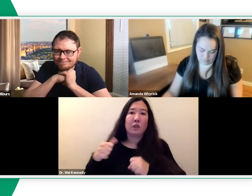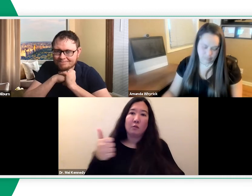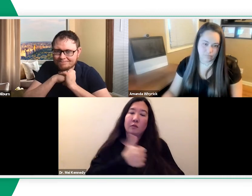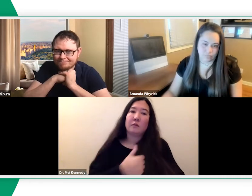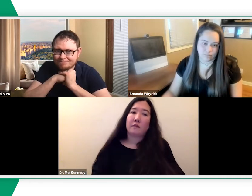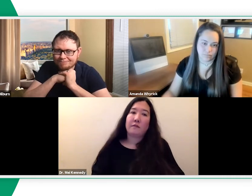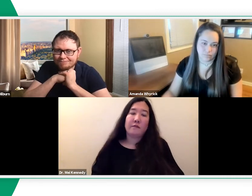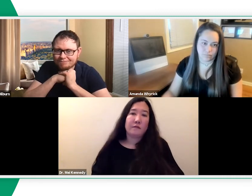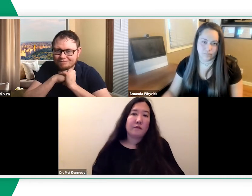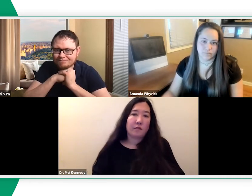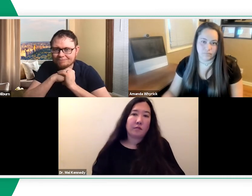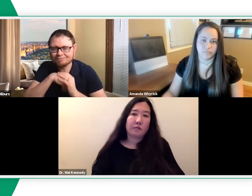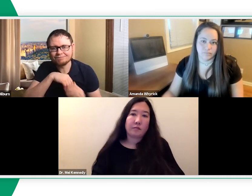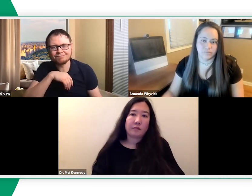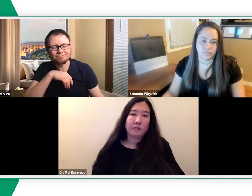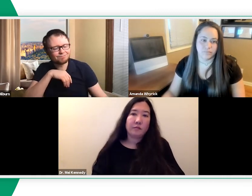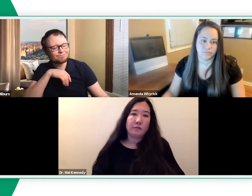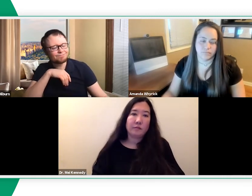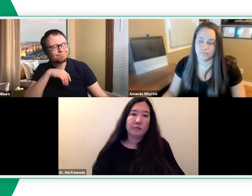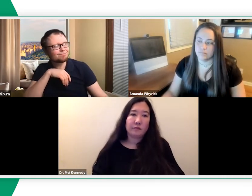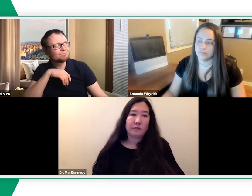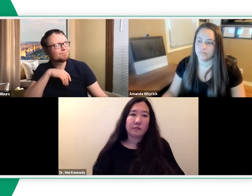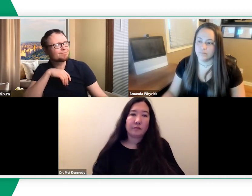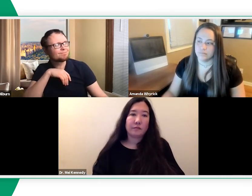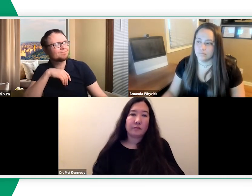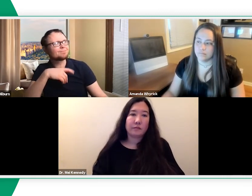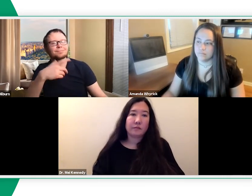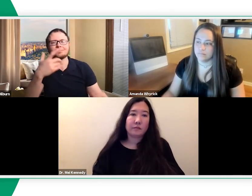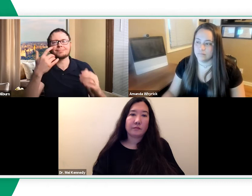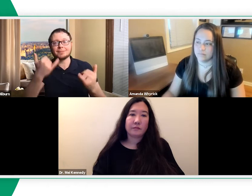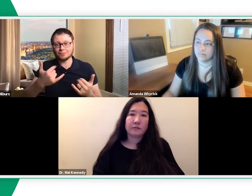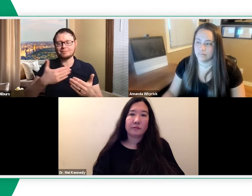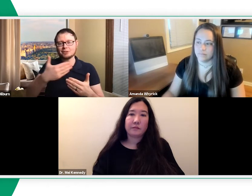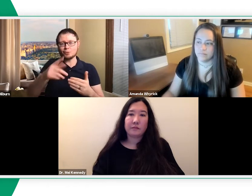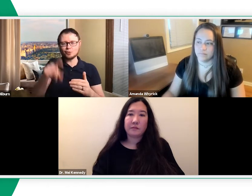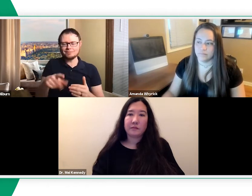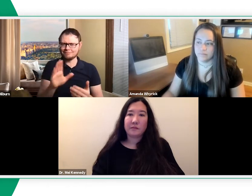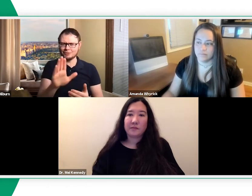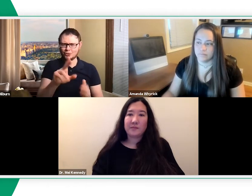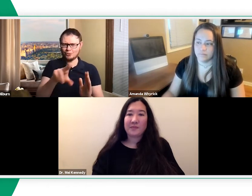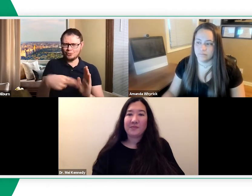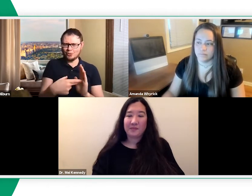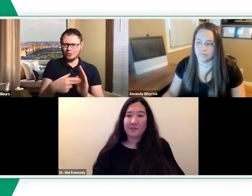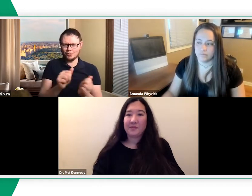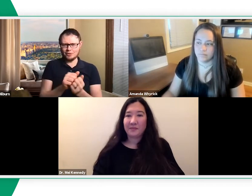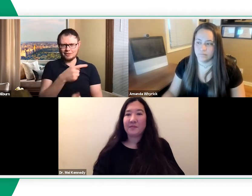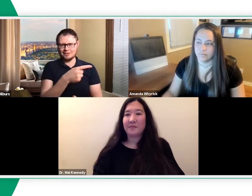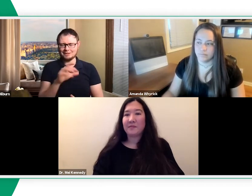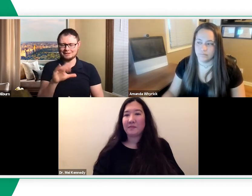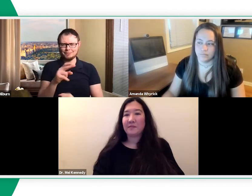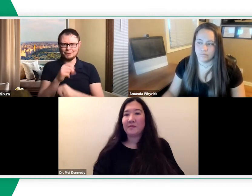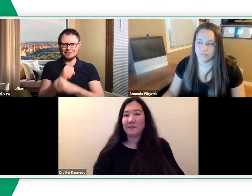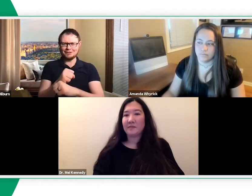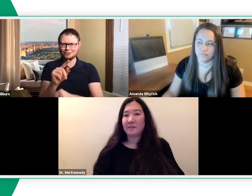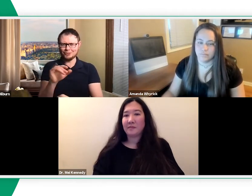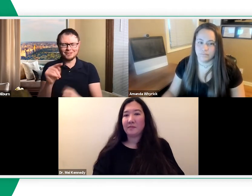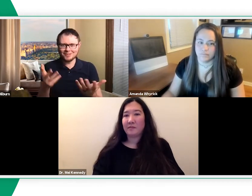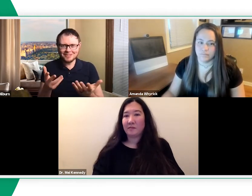needs to be aware and protect themselves. >>BRIAN MILBURN: Next question: